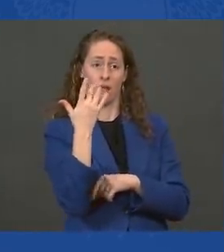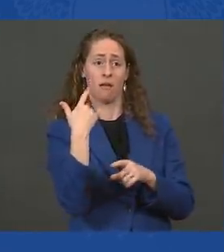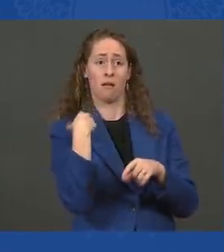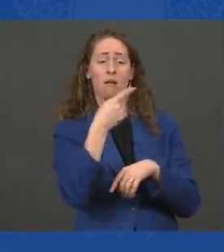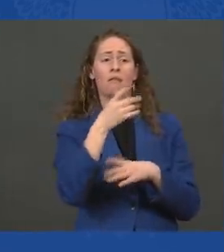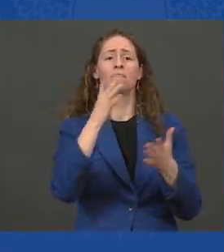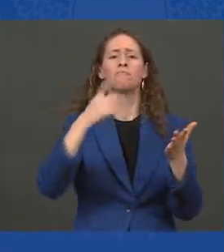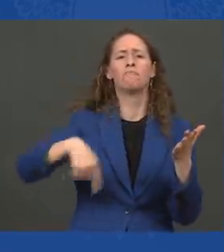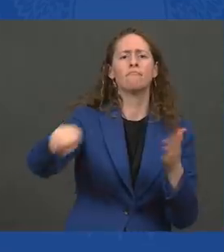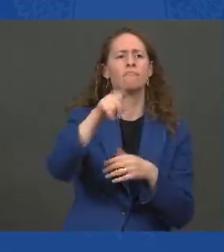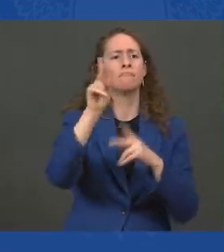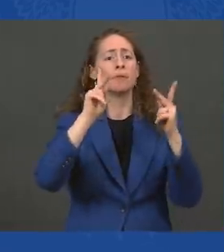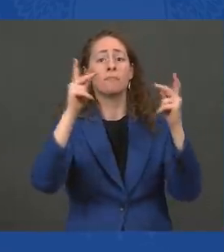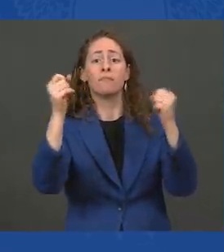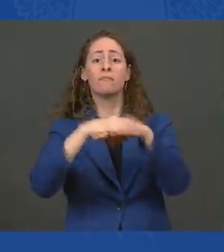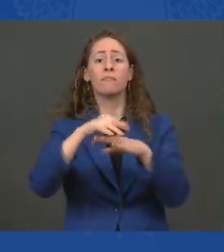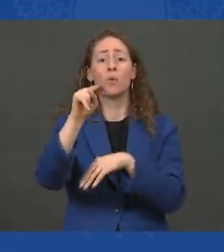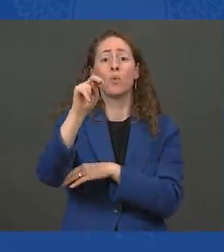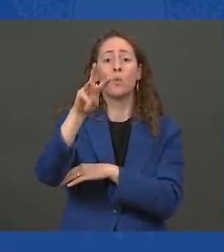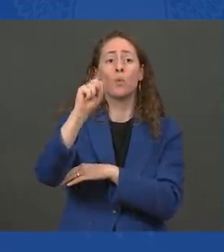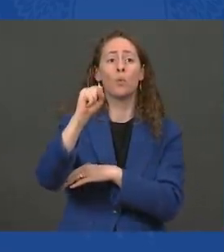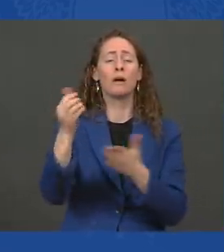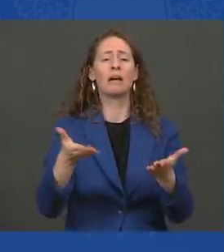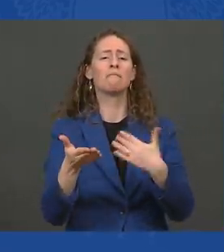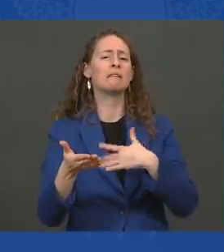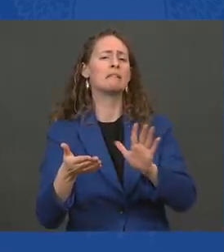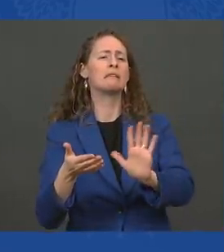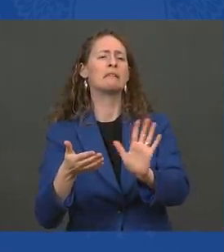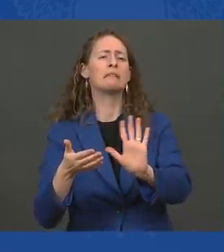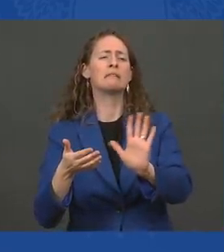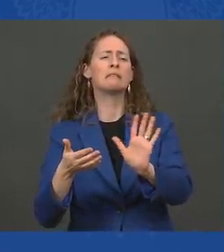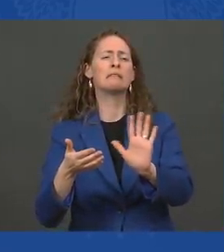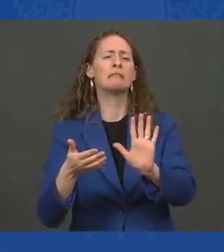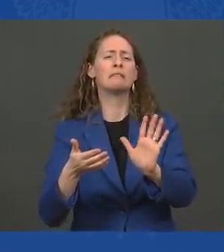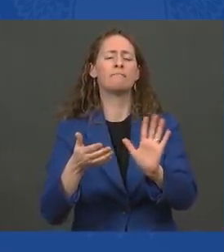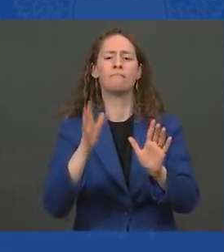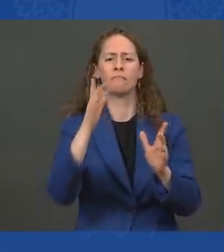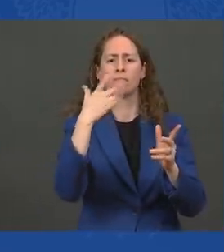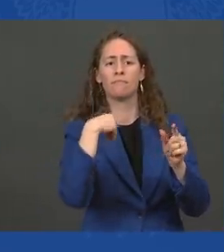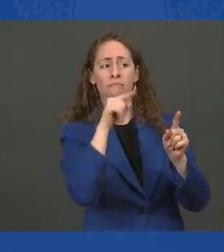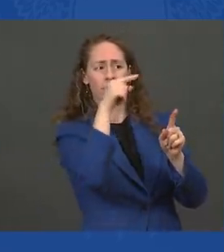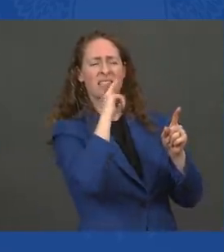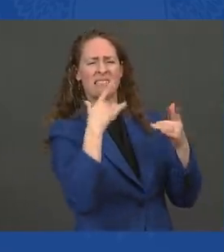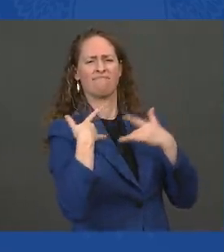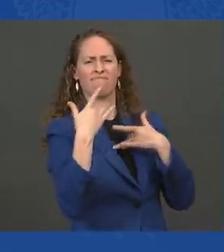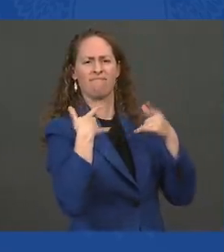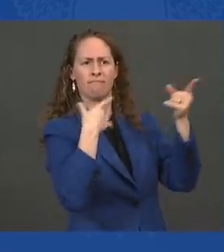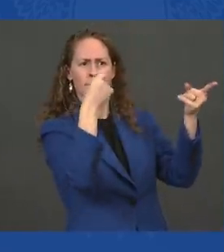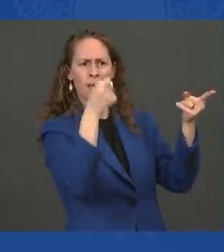well, the few around South Africa -- in the world. We needed time to give people an opportunity to say,